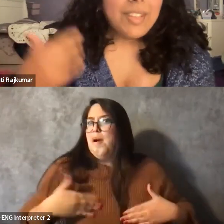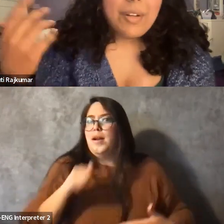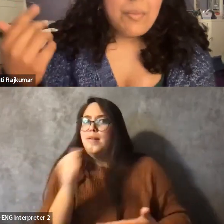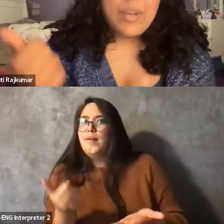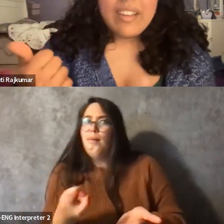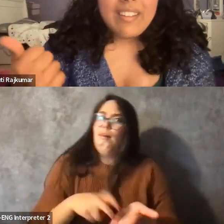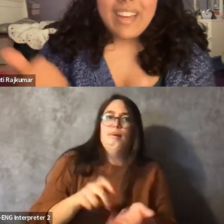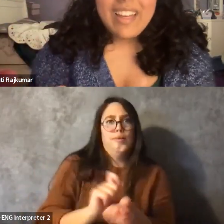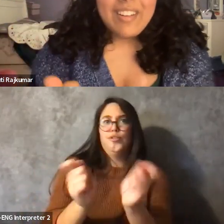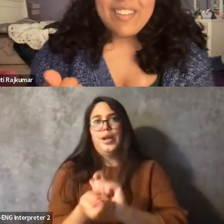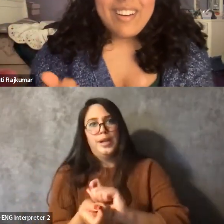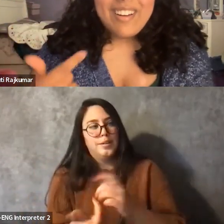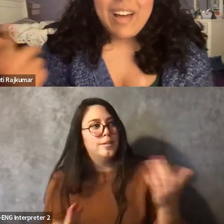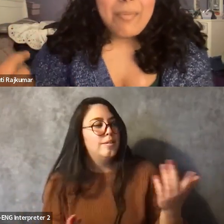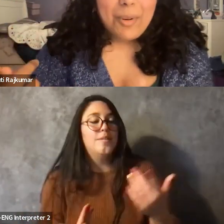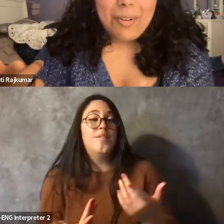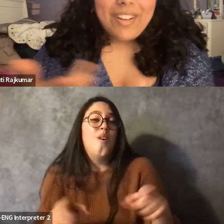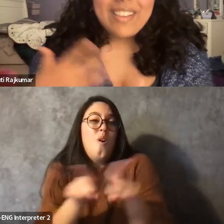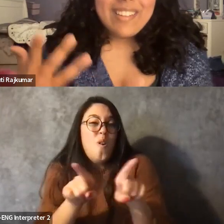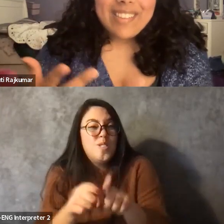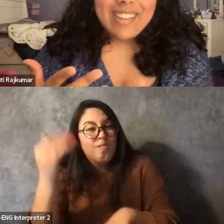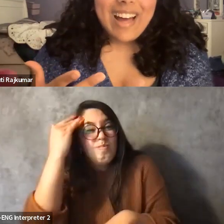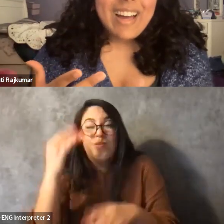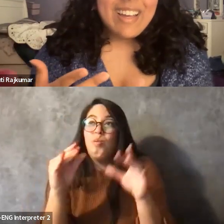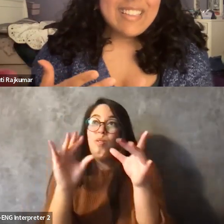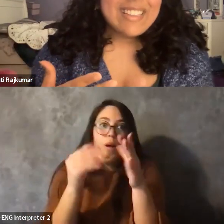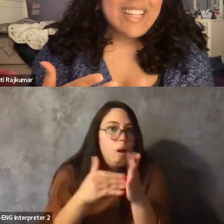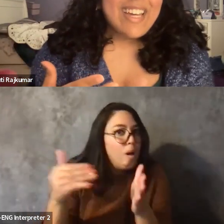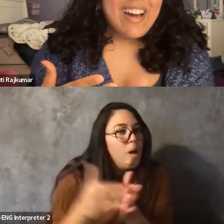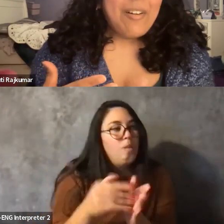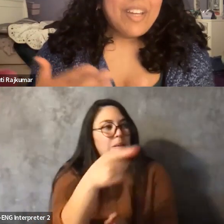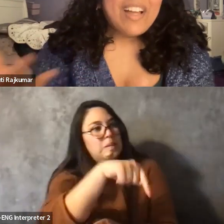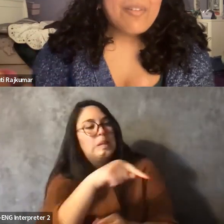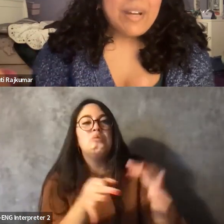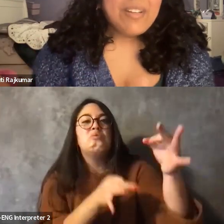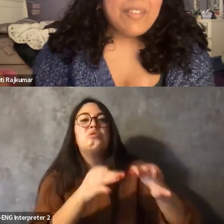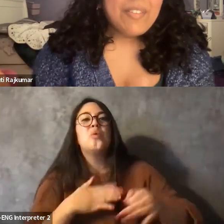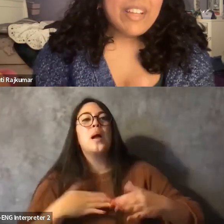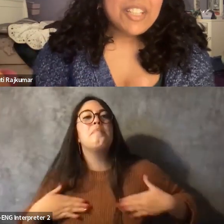you know, weak, and abnormal, and things like that, and it kind of reminded me of a section